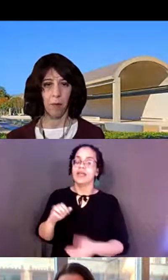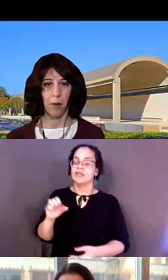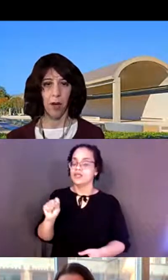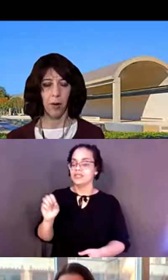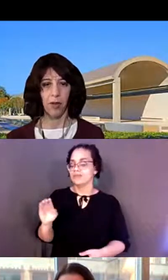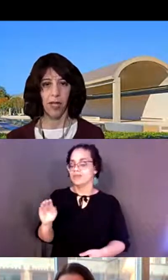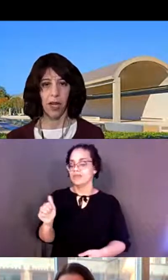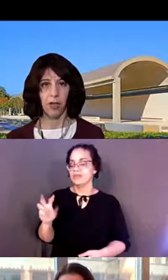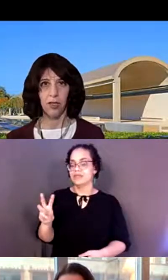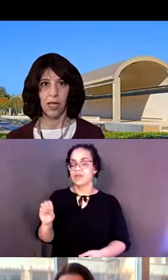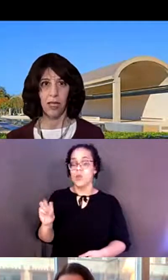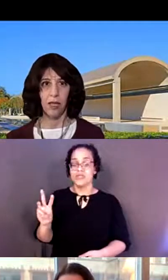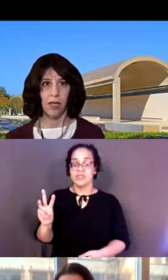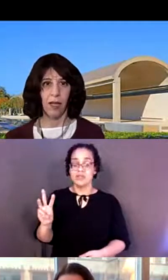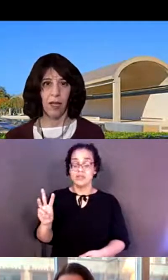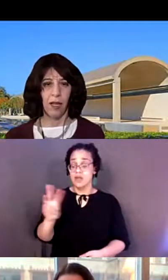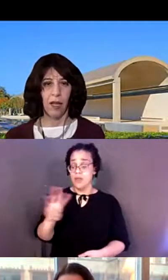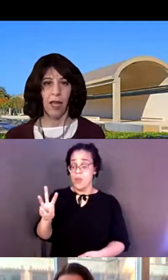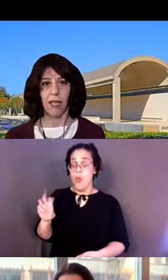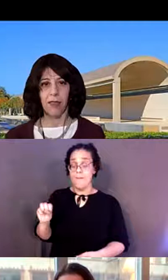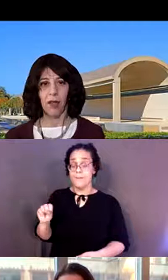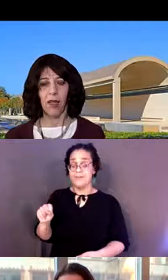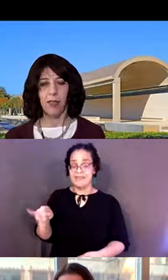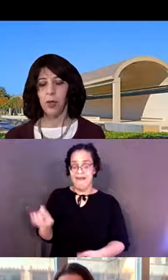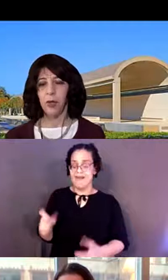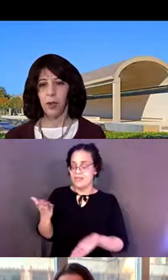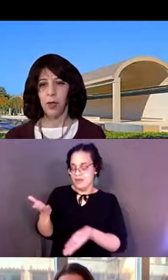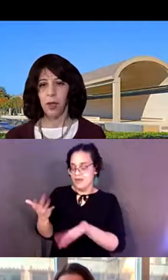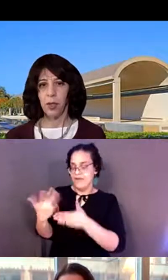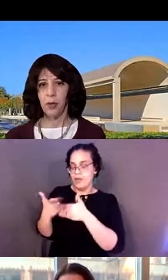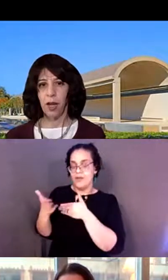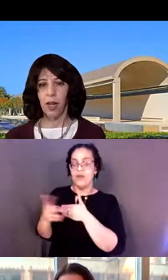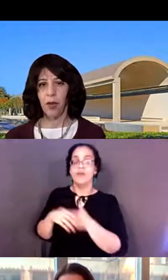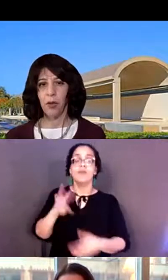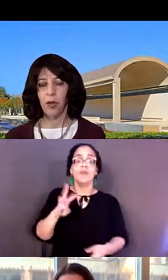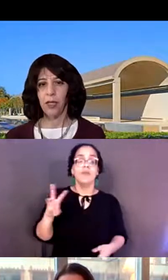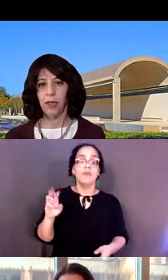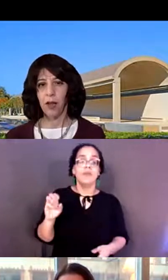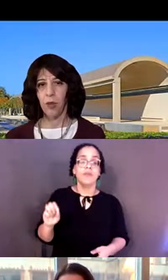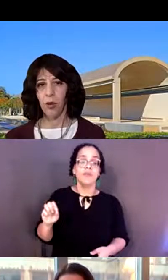my part of the agency. And that's on www.healthoregon.org